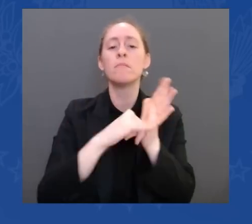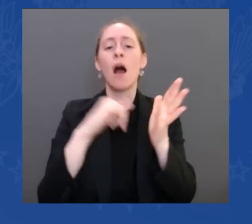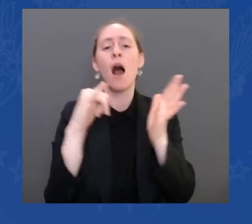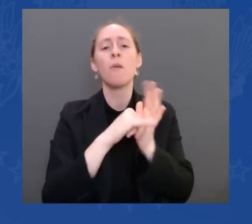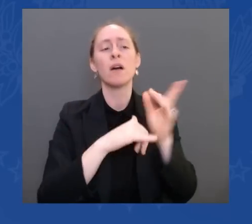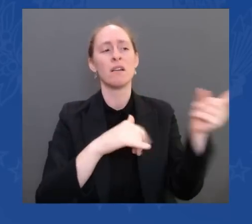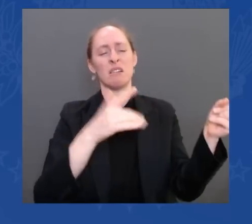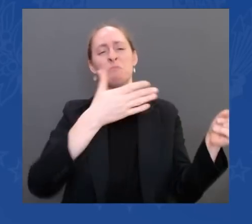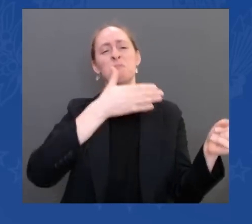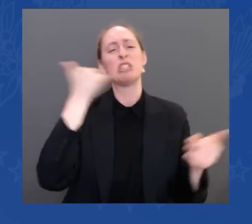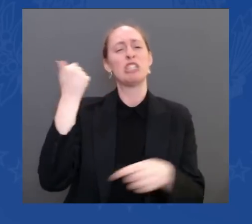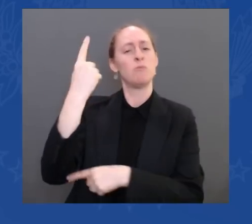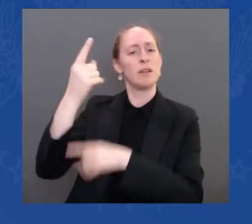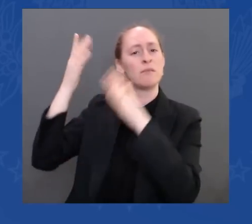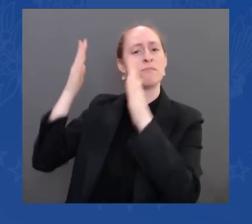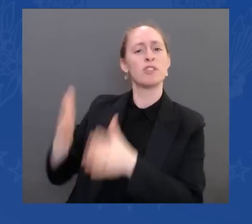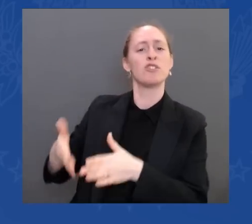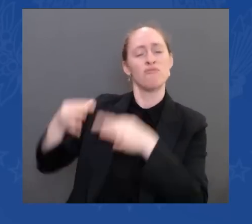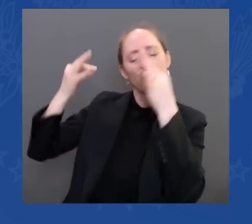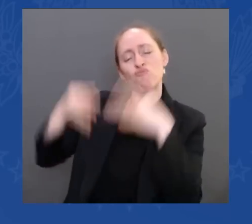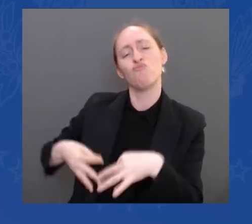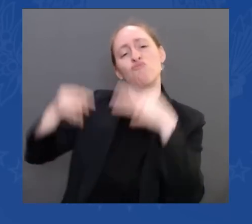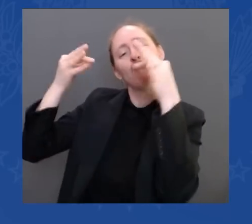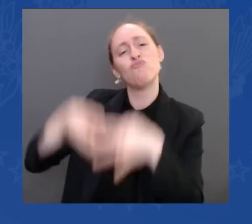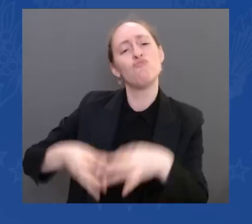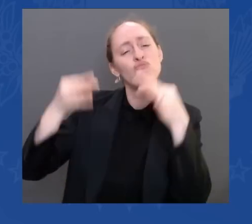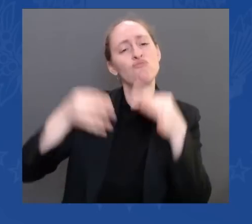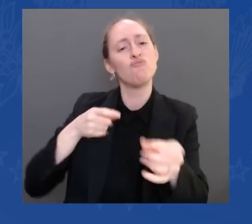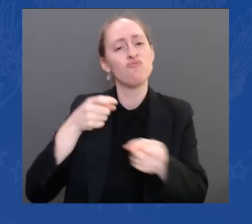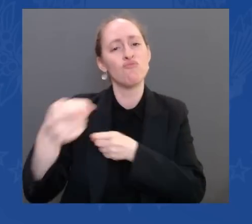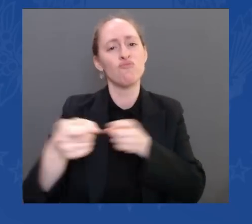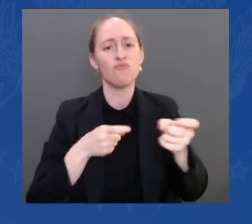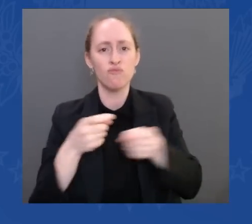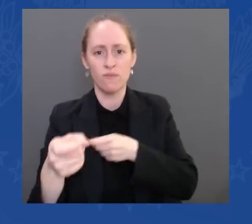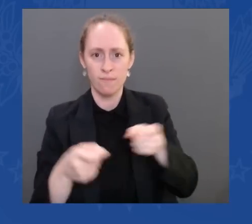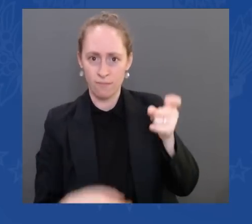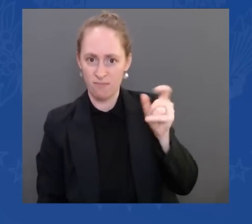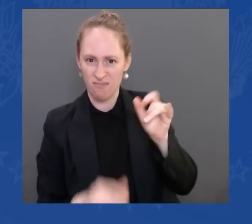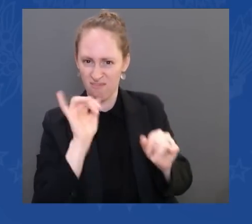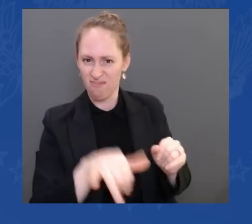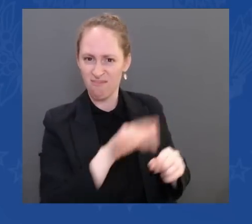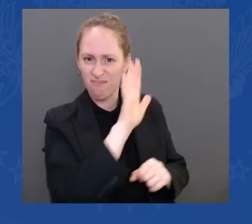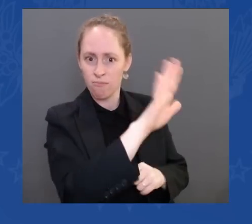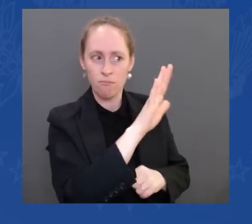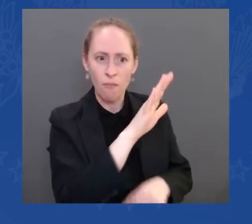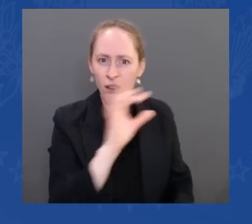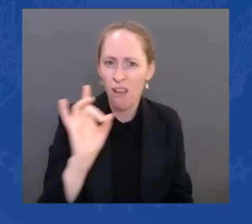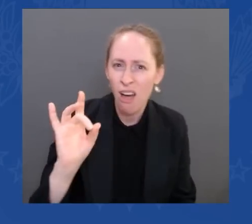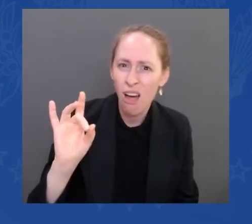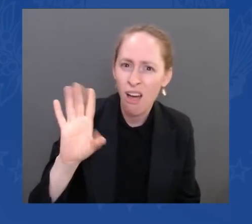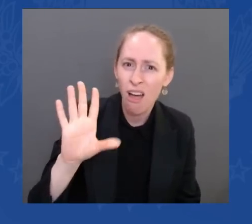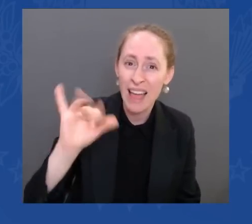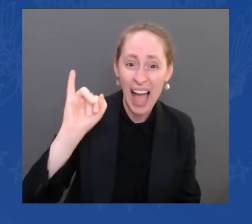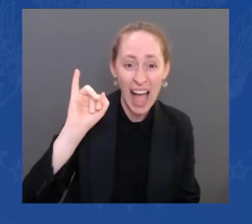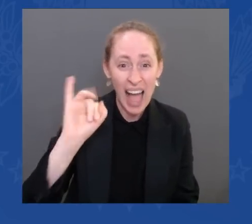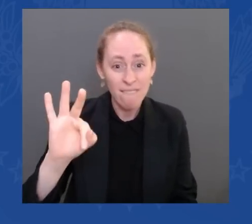If that happens, the whole world changes. And because of you -- in this first, really, battle,